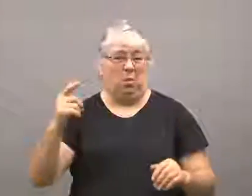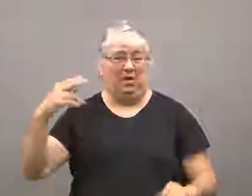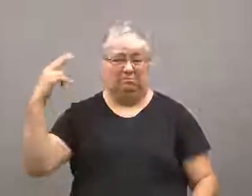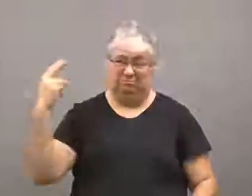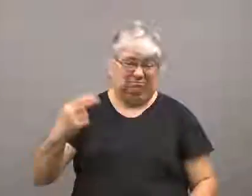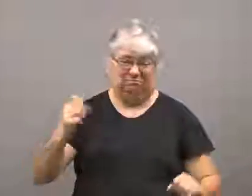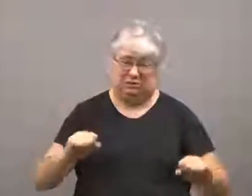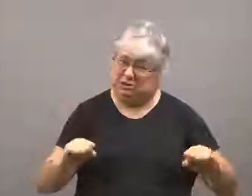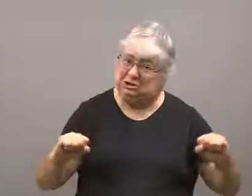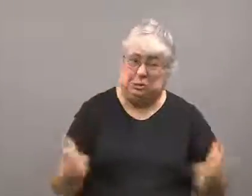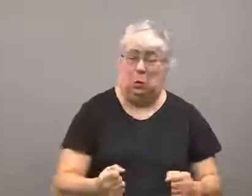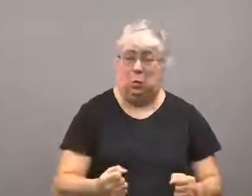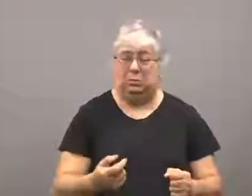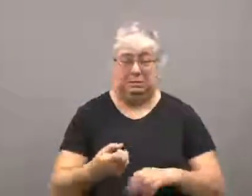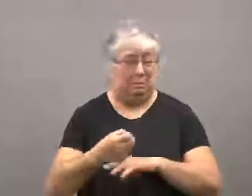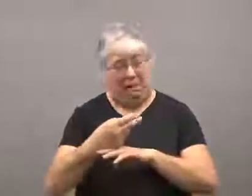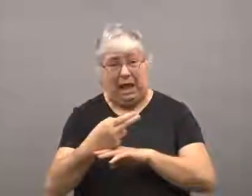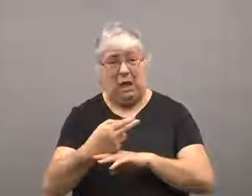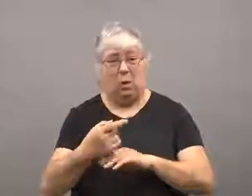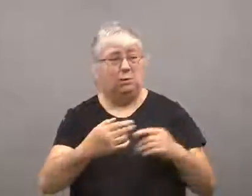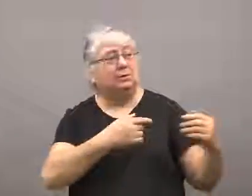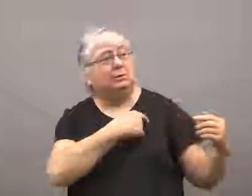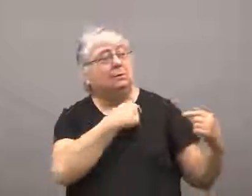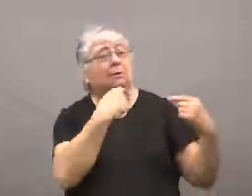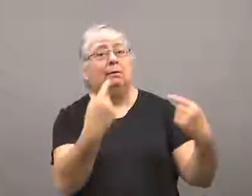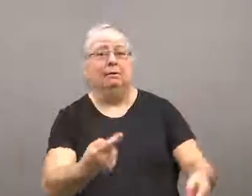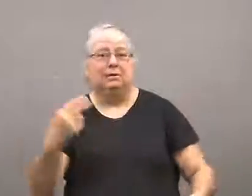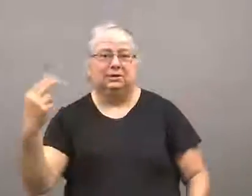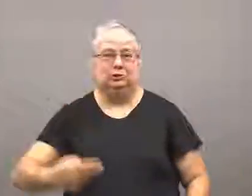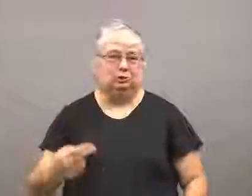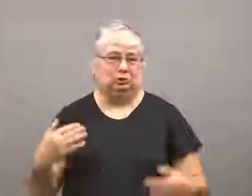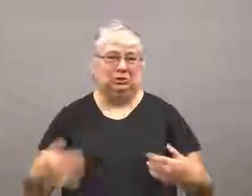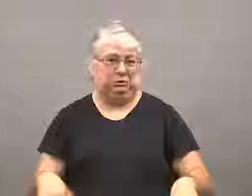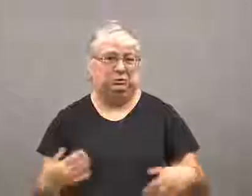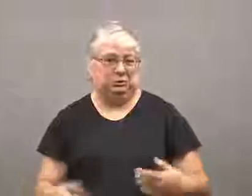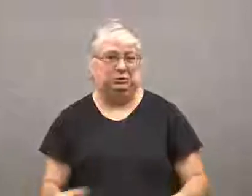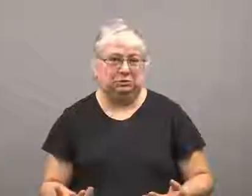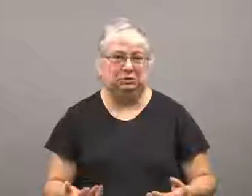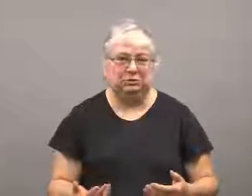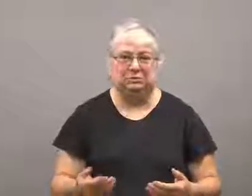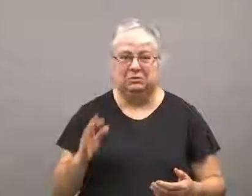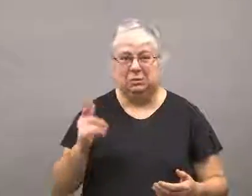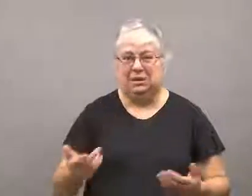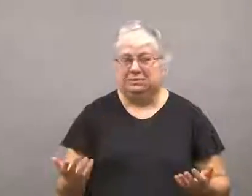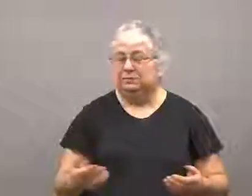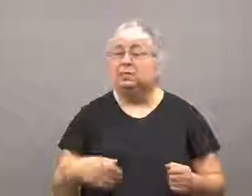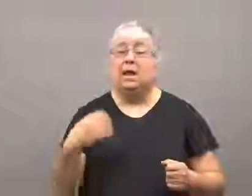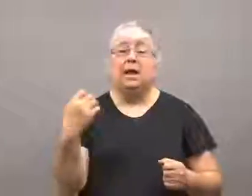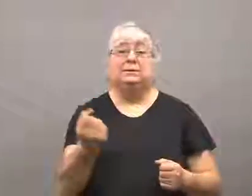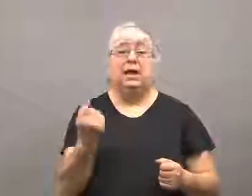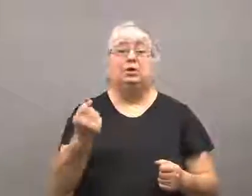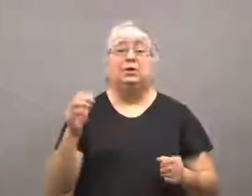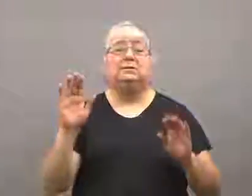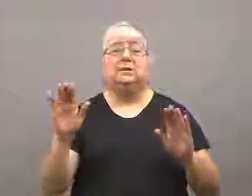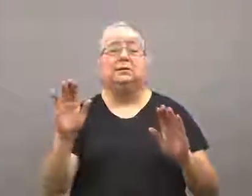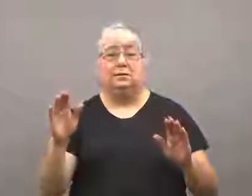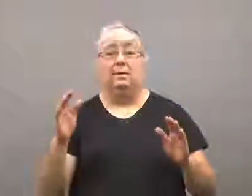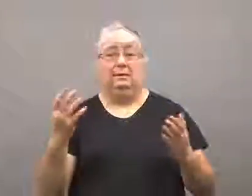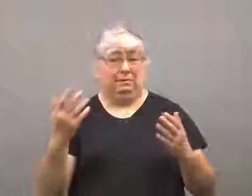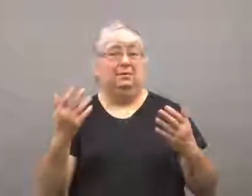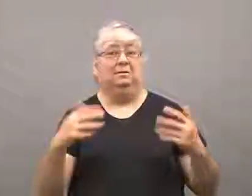It promises record breaking cold temperatures.